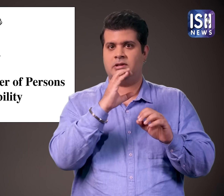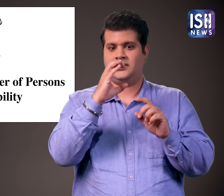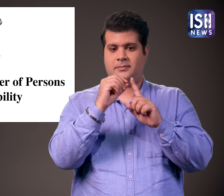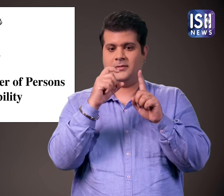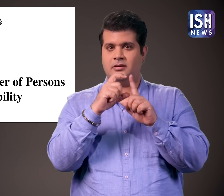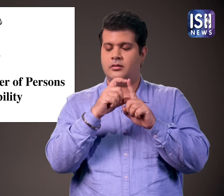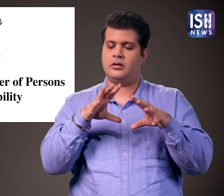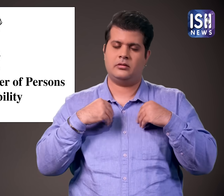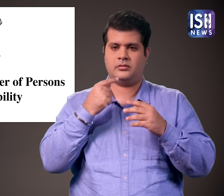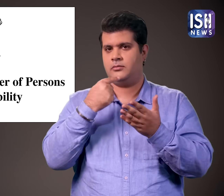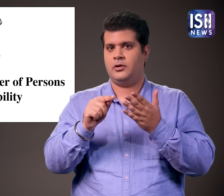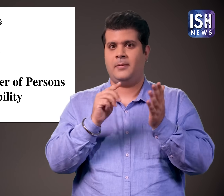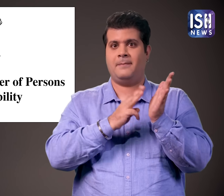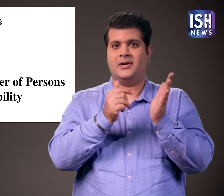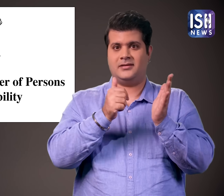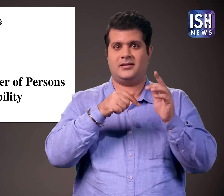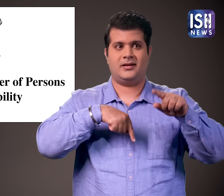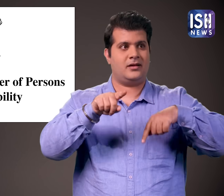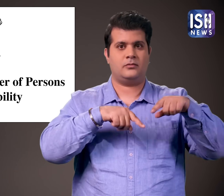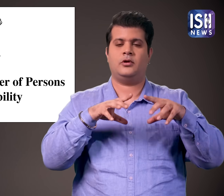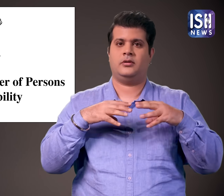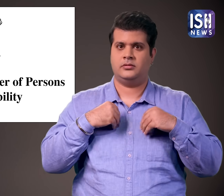CCPD and Ministry of Roadways too have accepted.